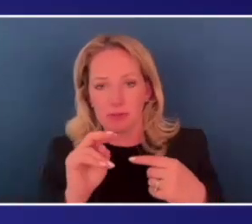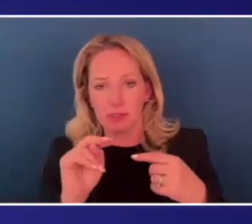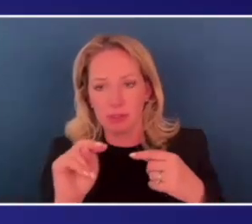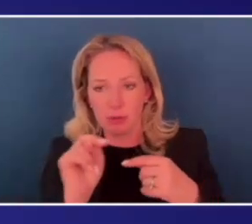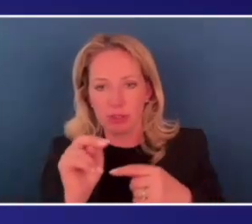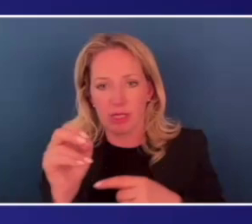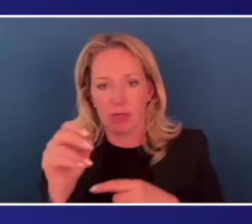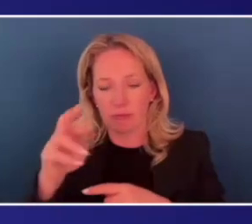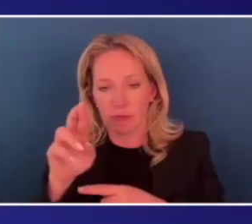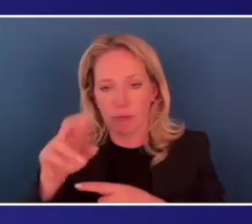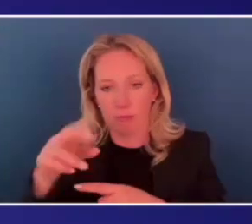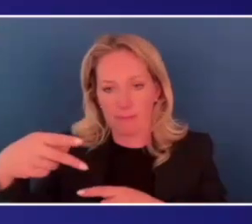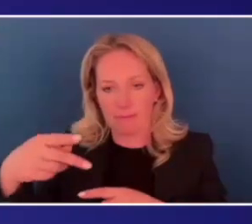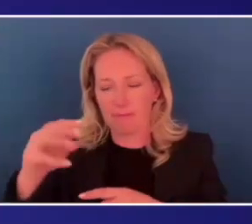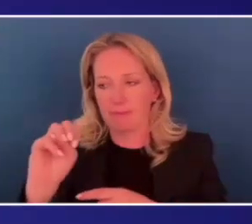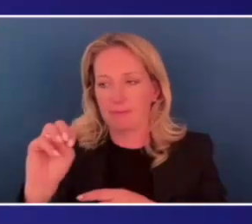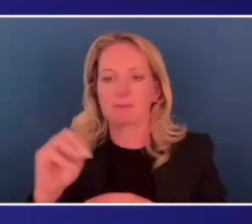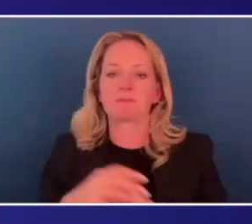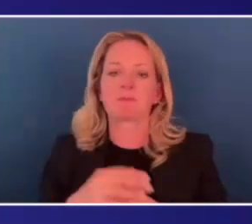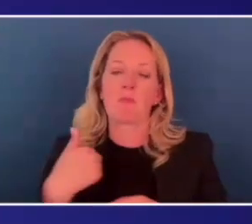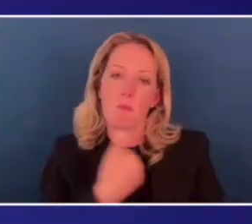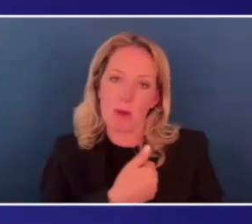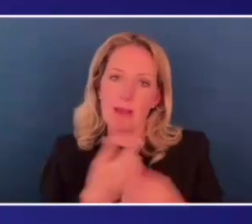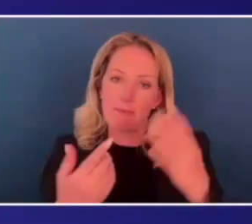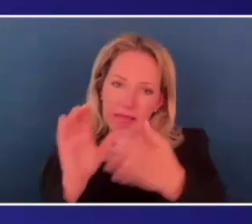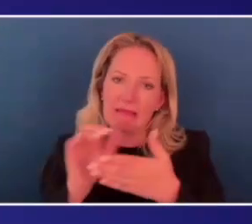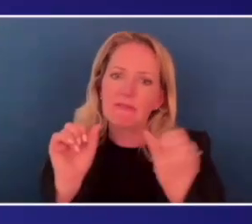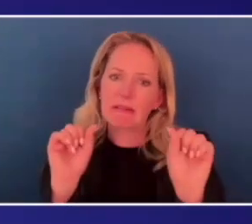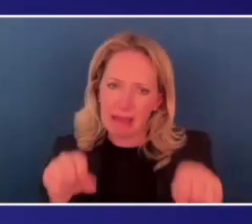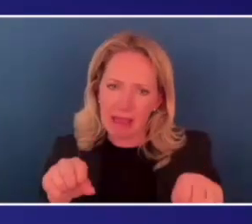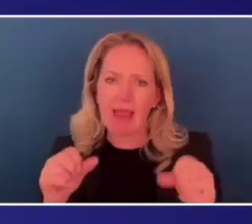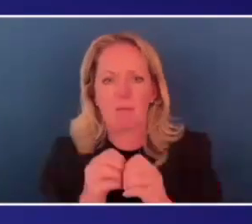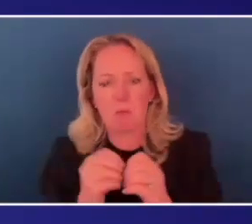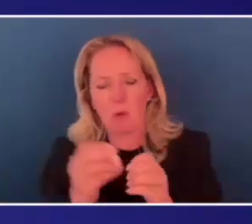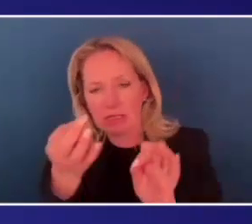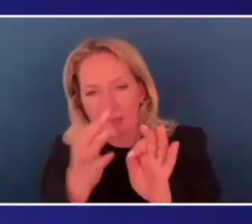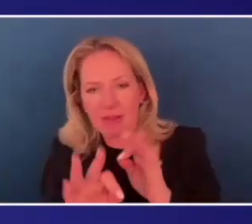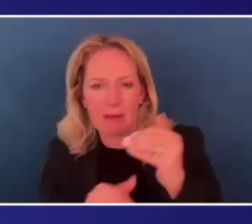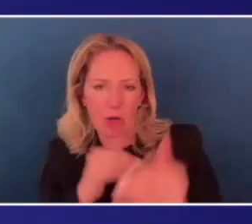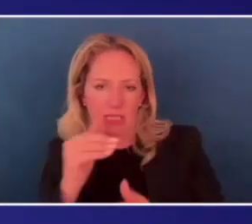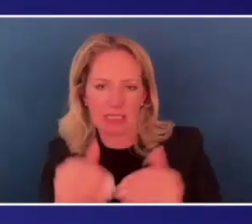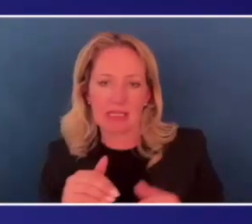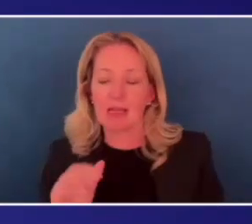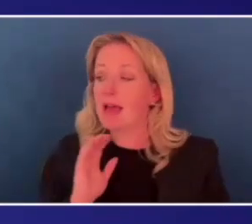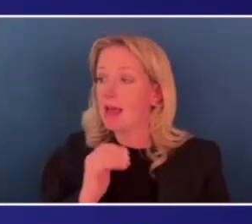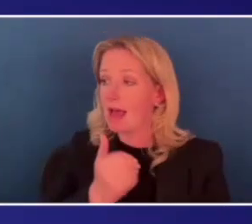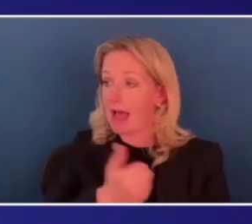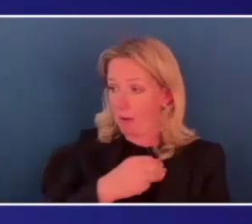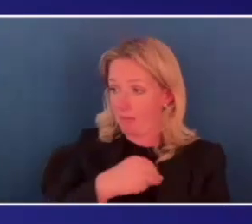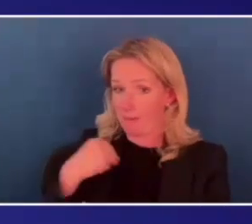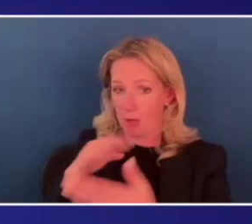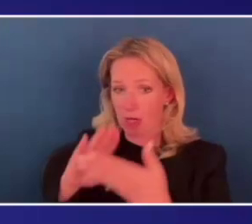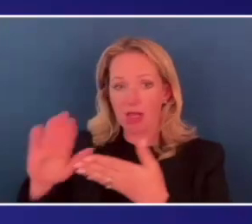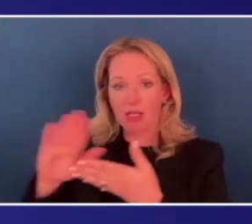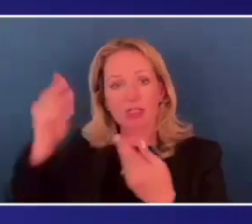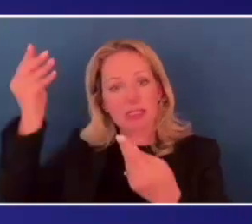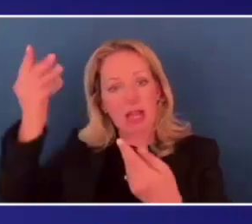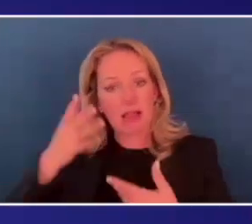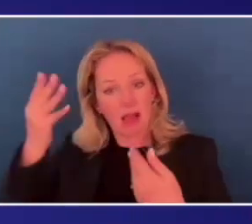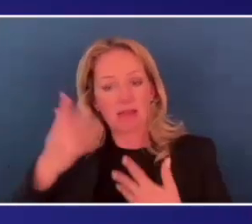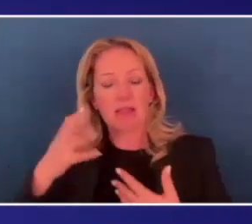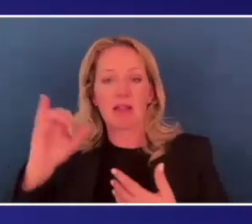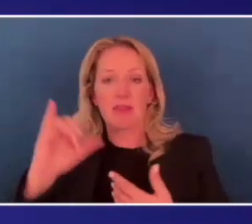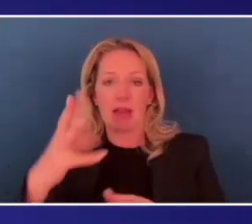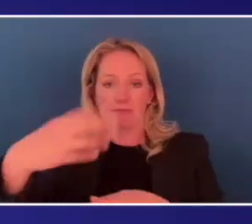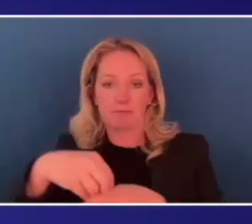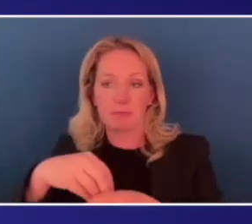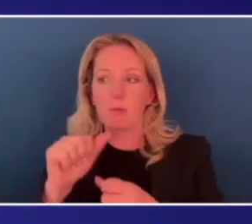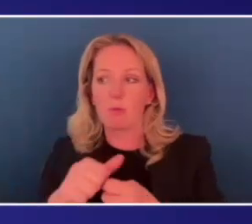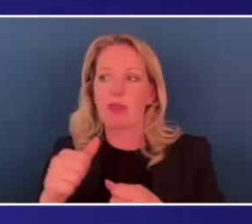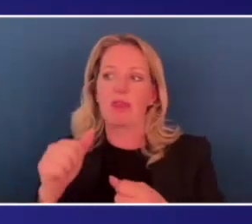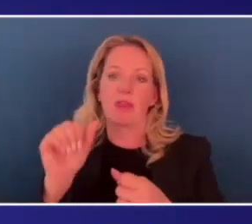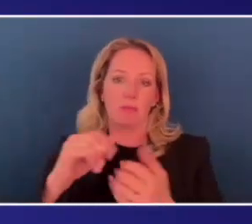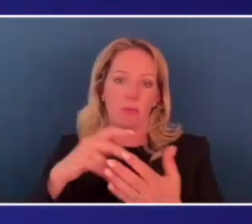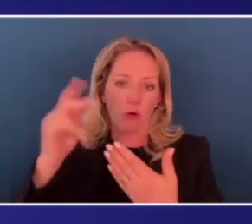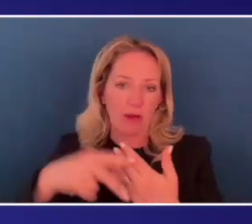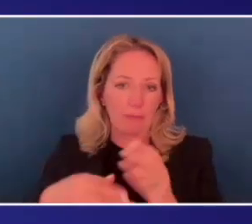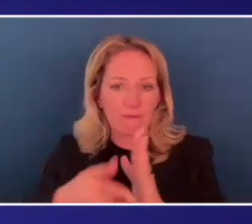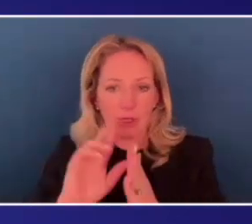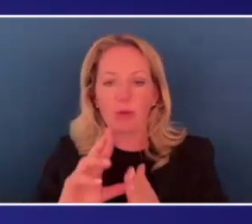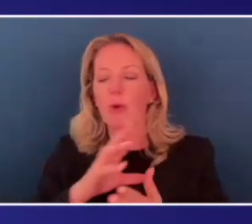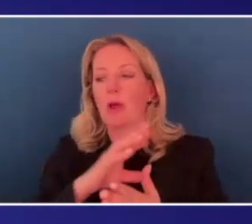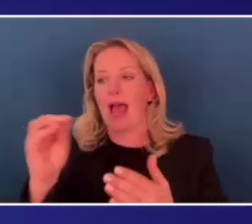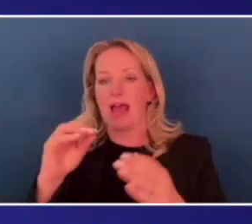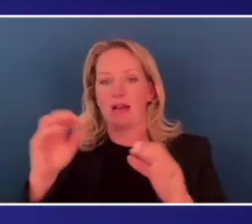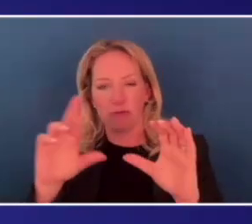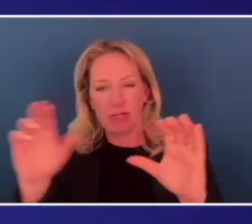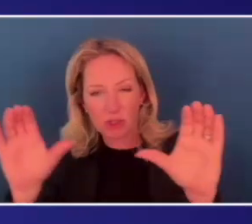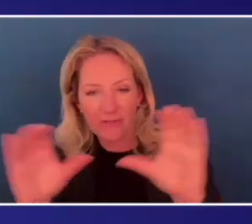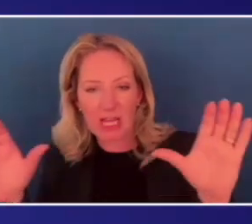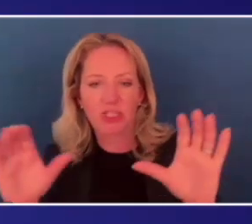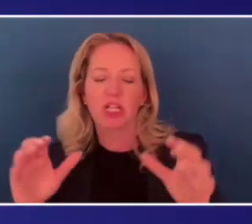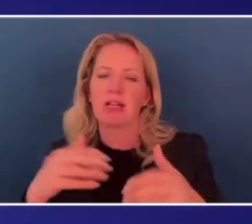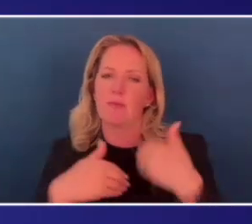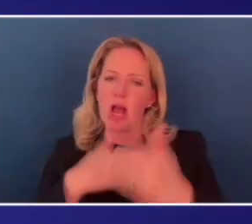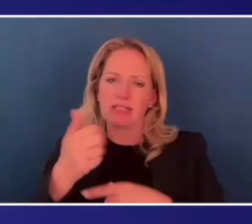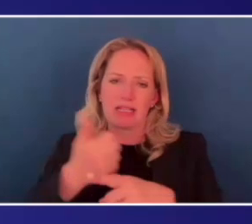They're simplified. Second, our member colleges continue to tell us. That approval of program participation agreements, re-certification, and program review procedures are extremely burdensome and time intensive.